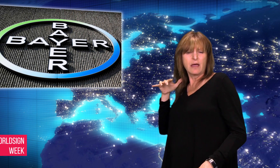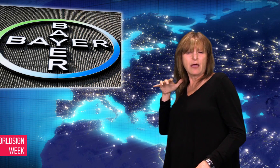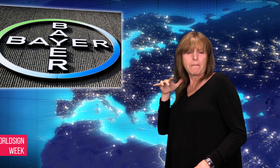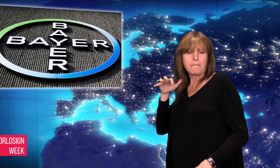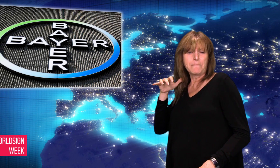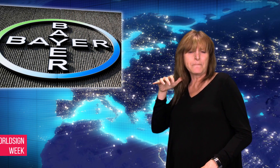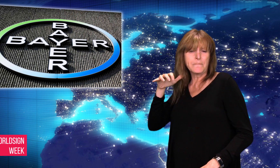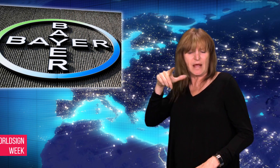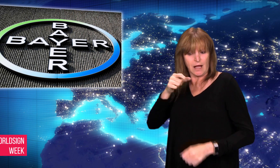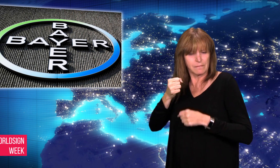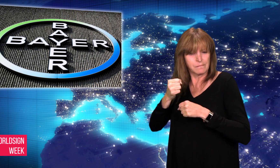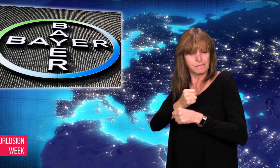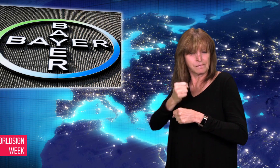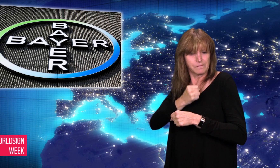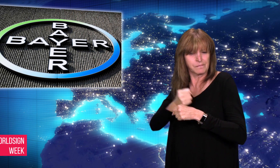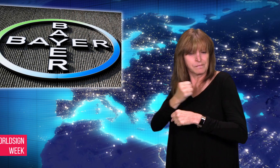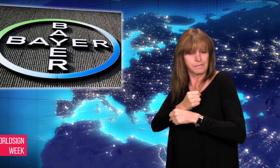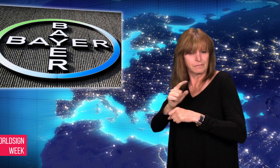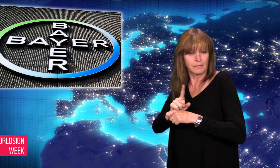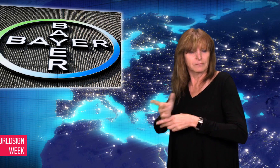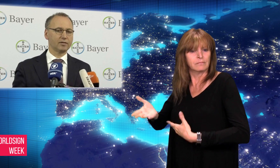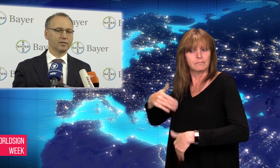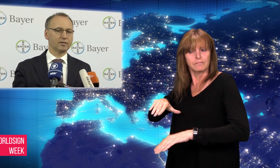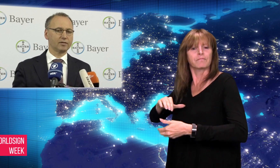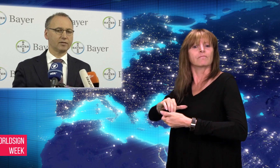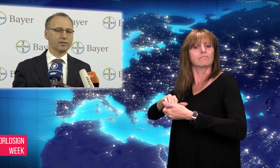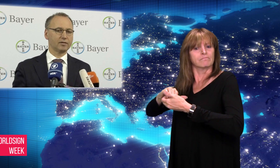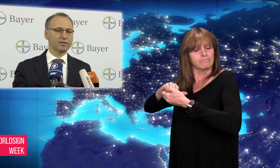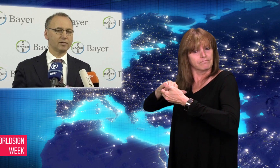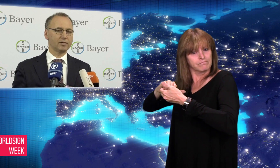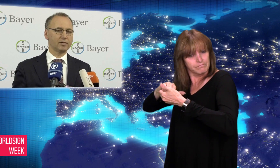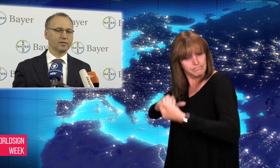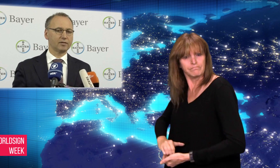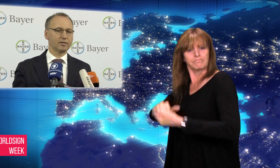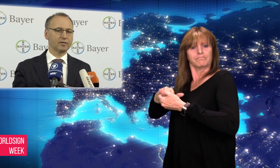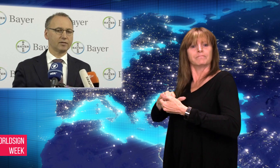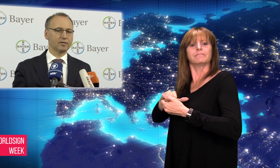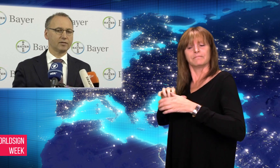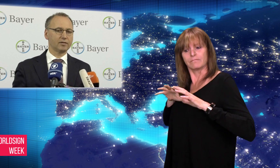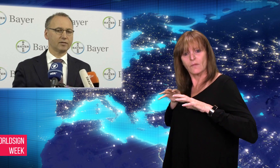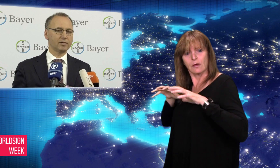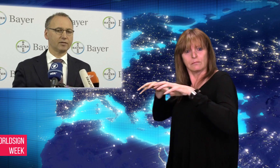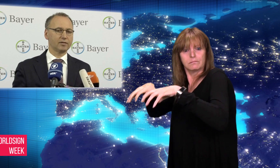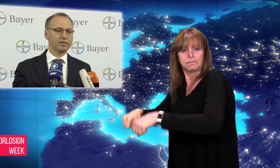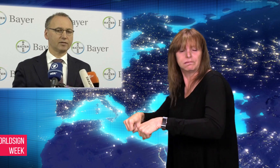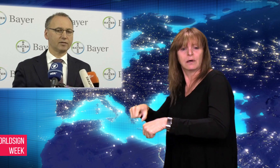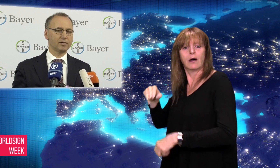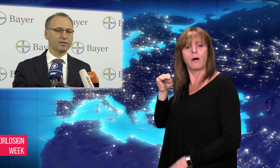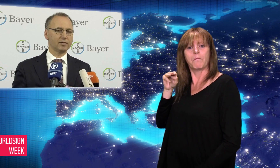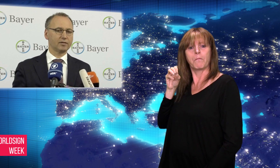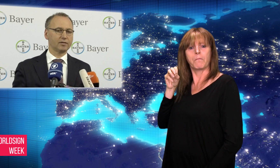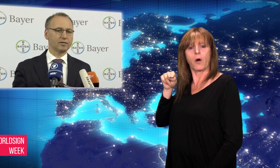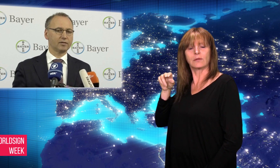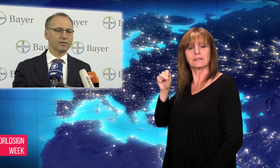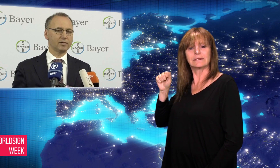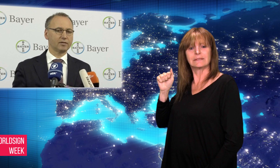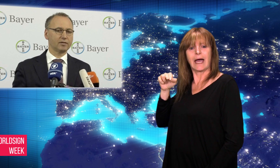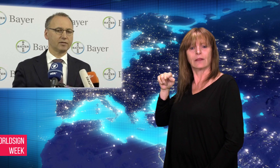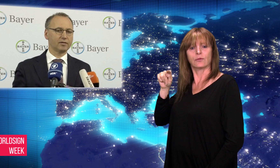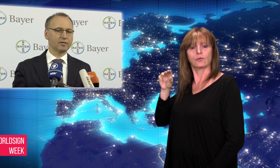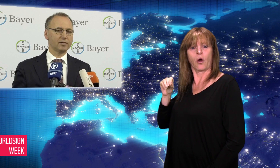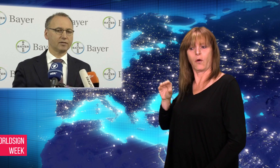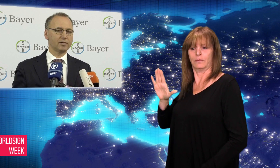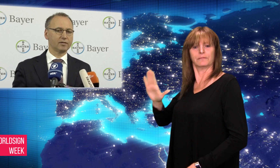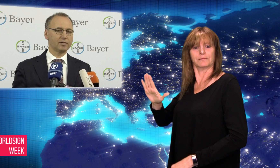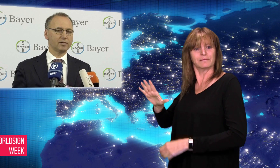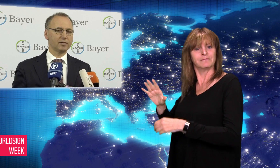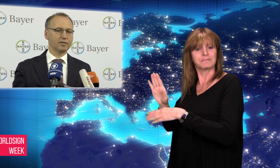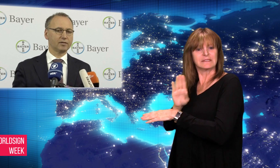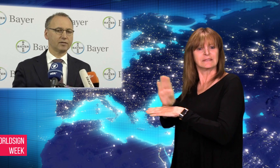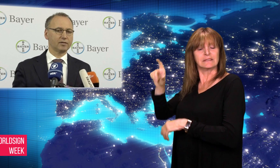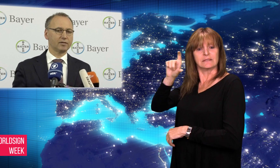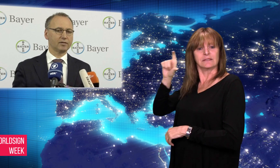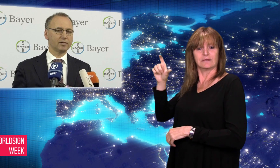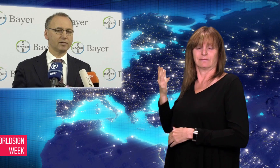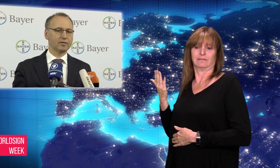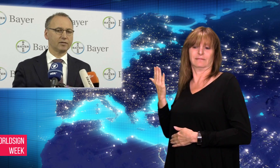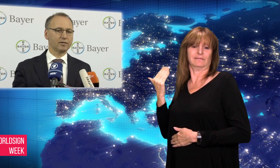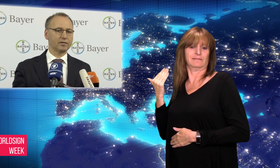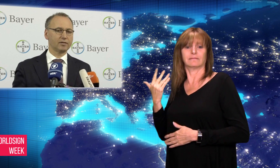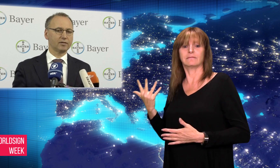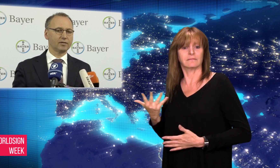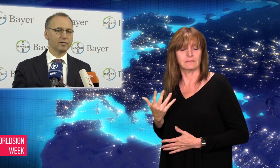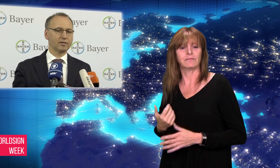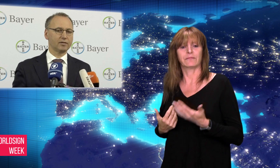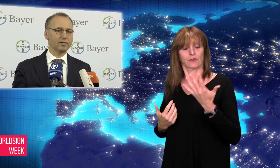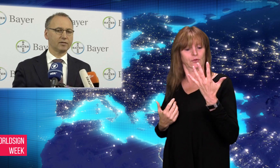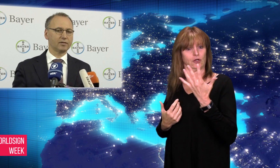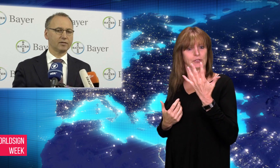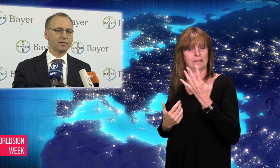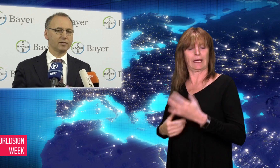retiring the U.S. seeds maker’s 117